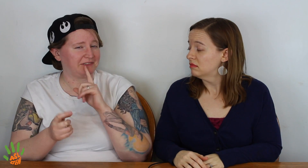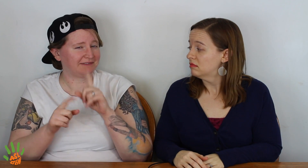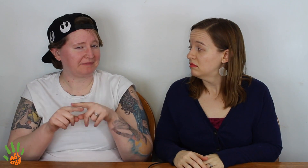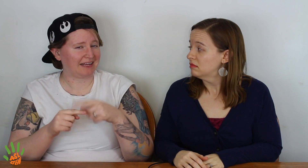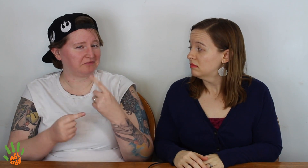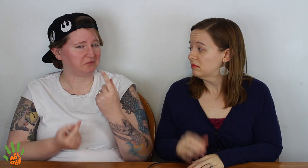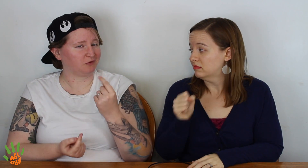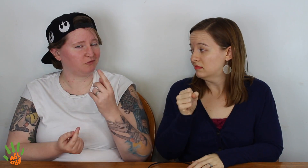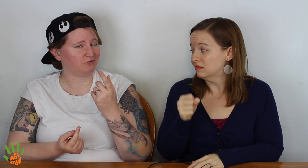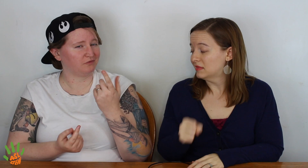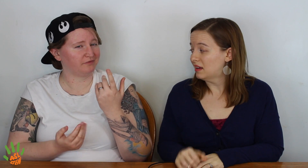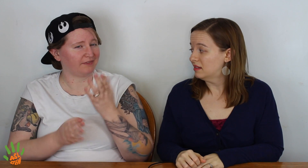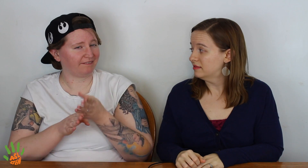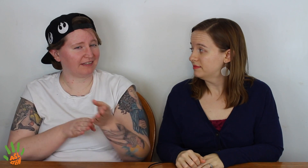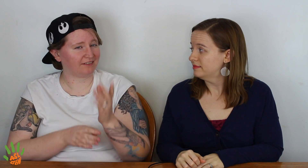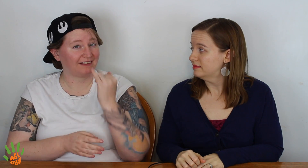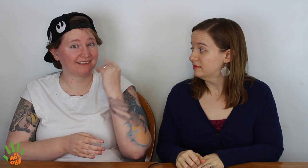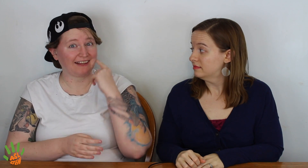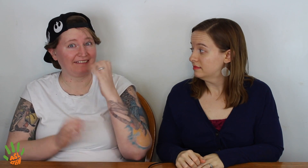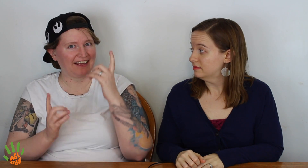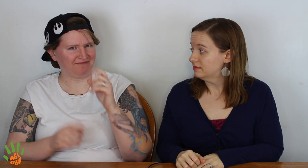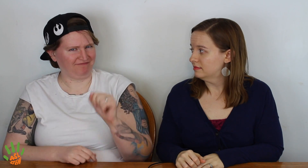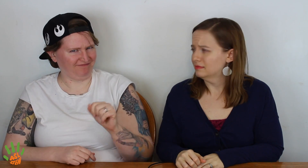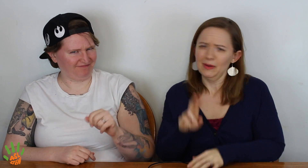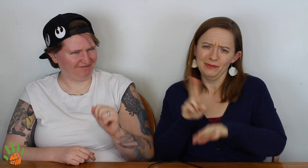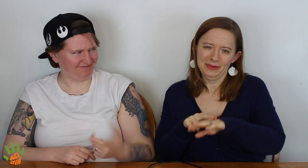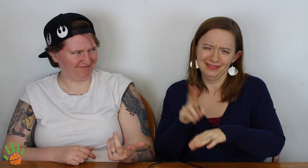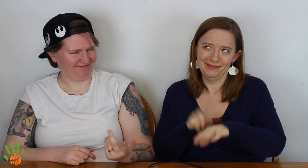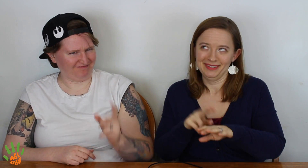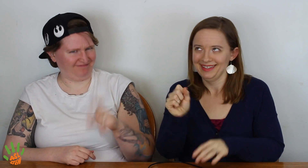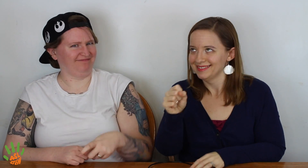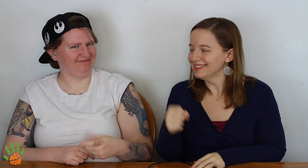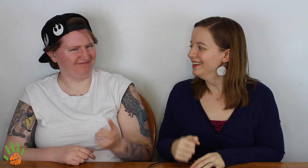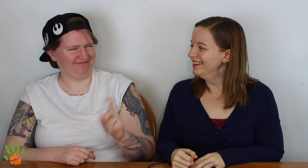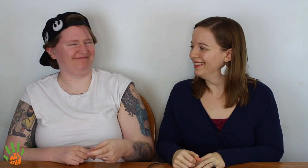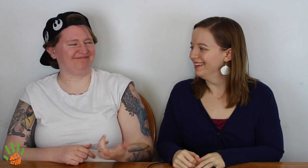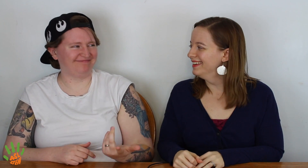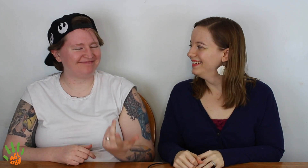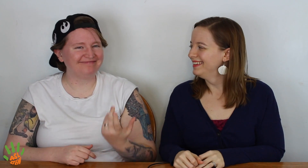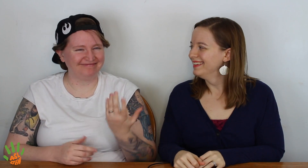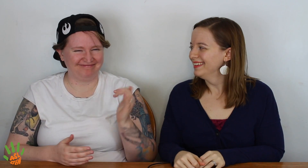Again, it's really going to depend what you do and what field. If it's Deaf education, then yes of course you have to.